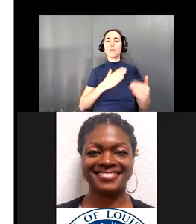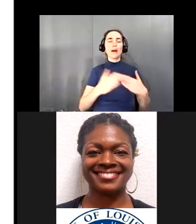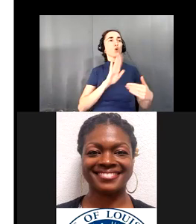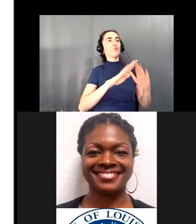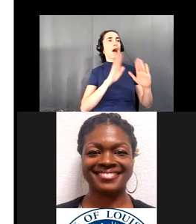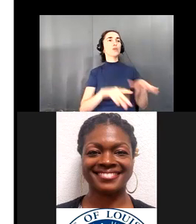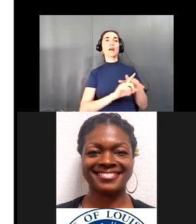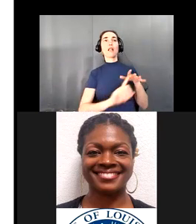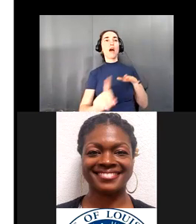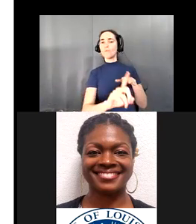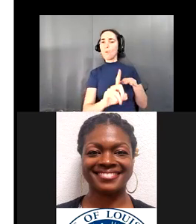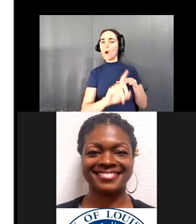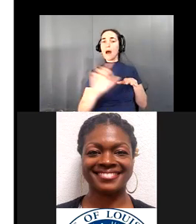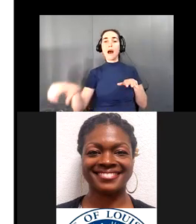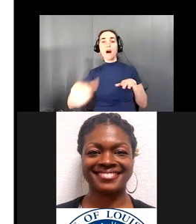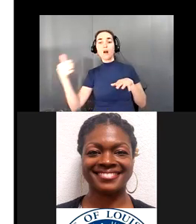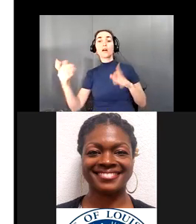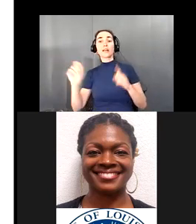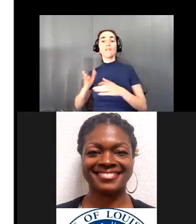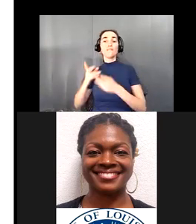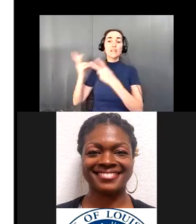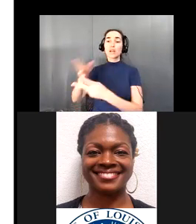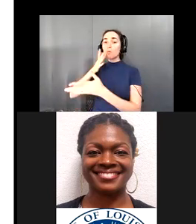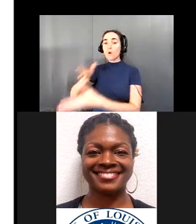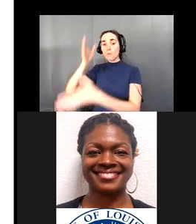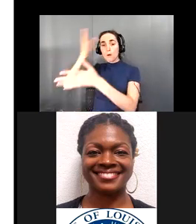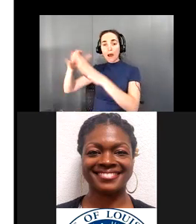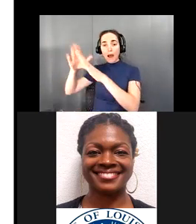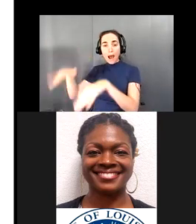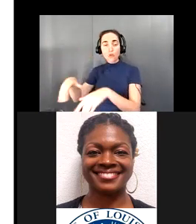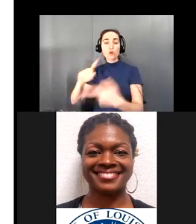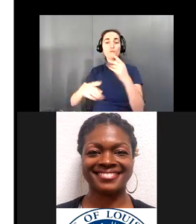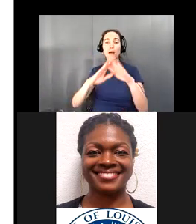house, it can be a grandparents house it could be at a friend's house, and they just go wandering